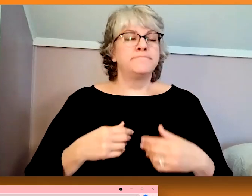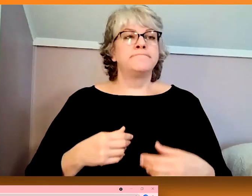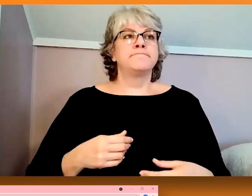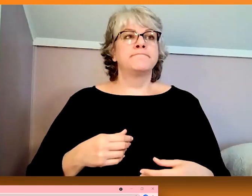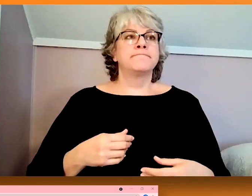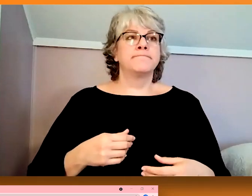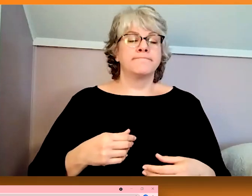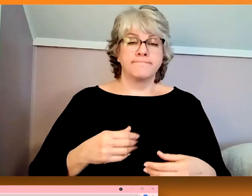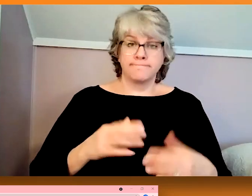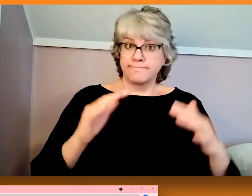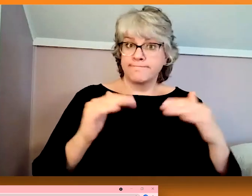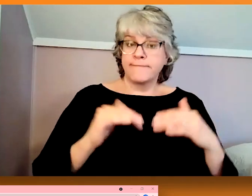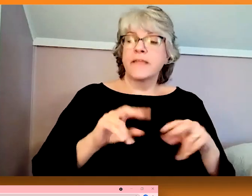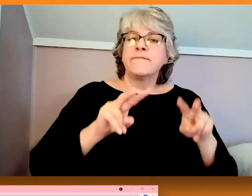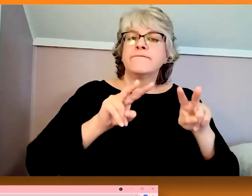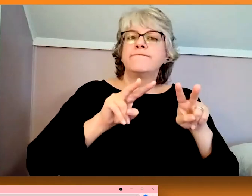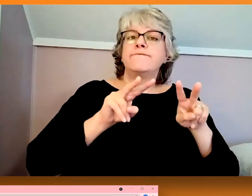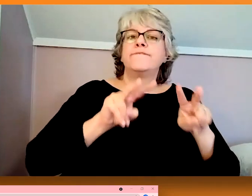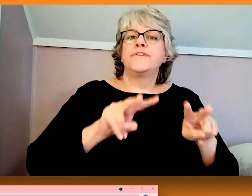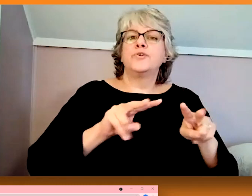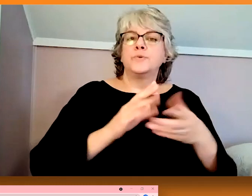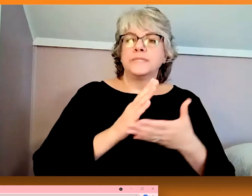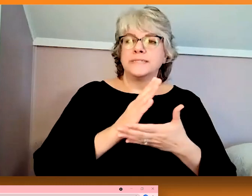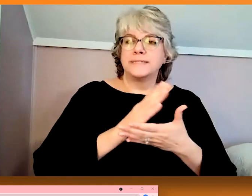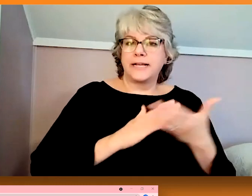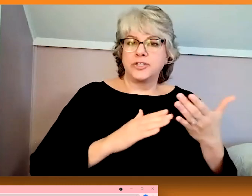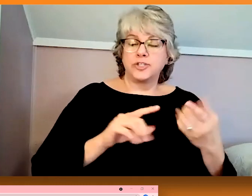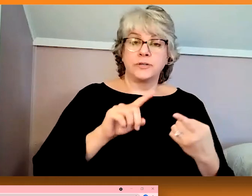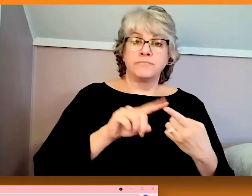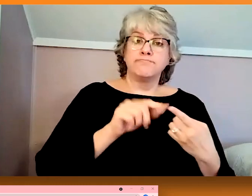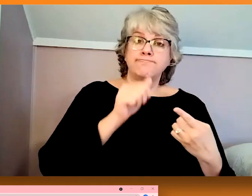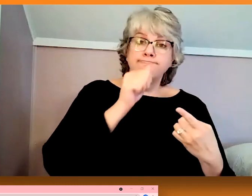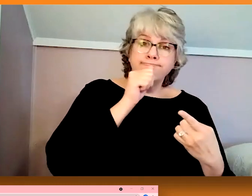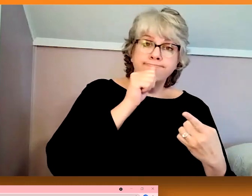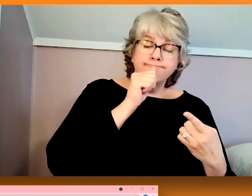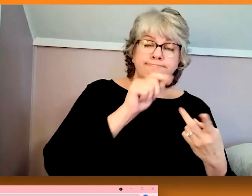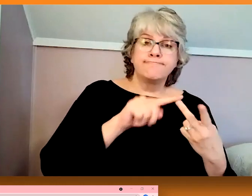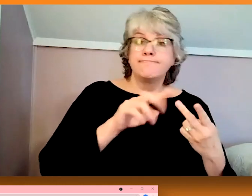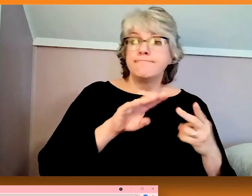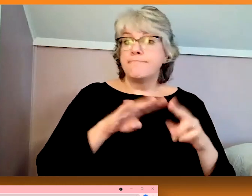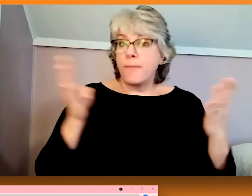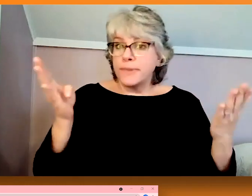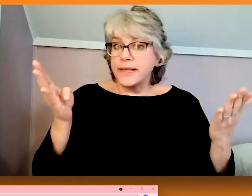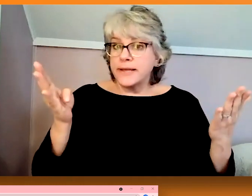There's a viewability section, where you can choose private or public.